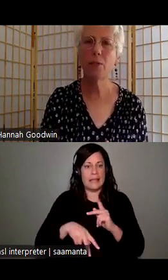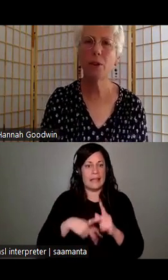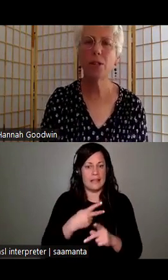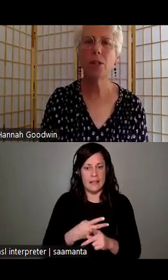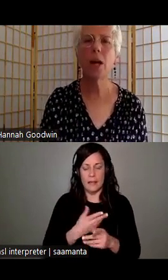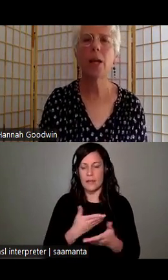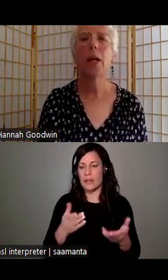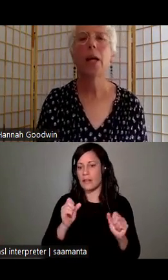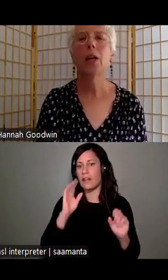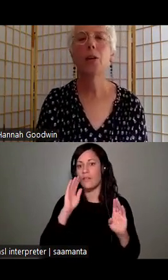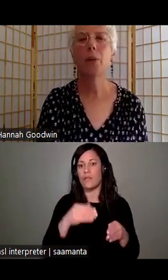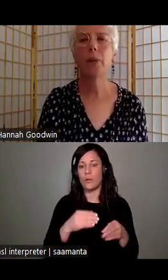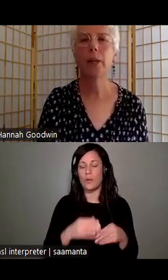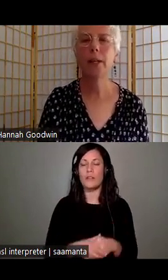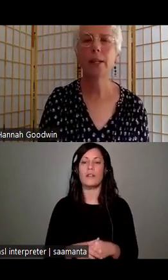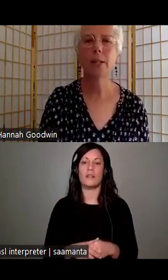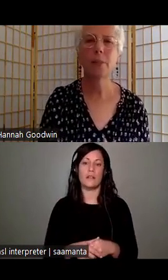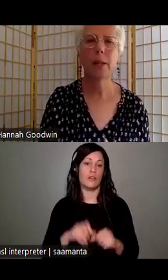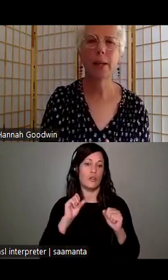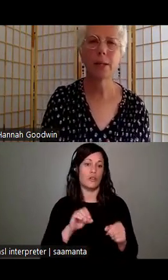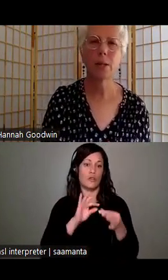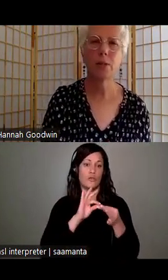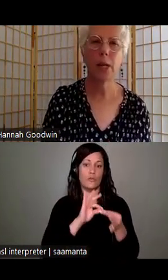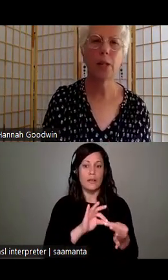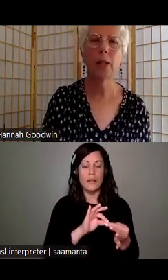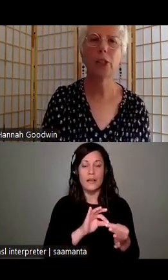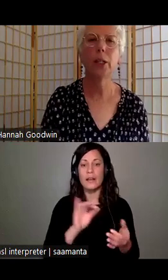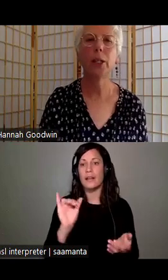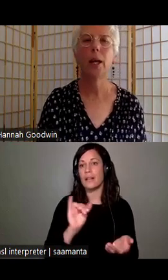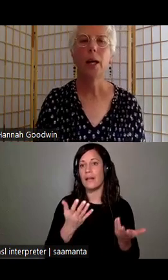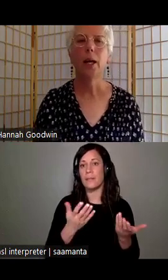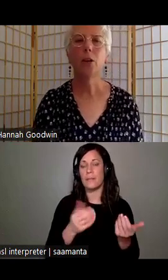that you could focus on. It could be related to something like assistive technology.